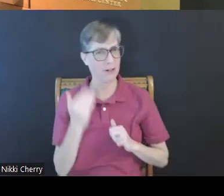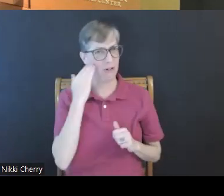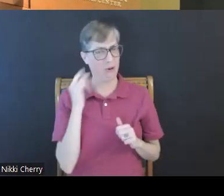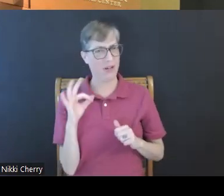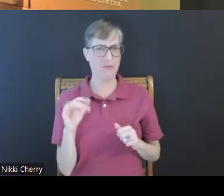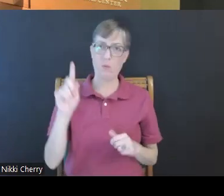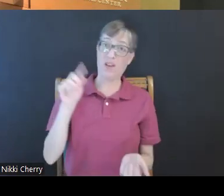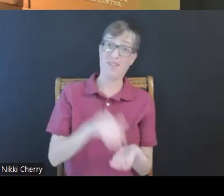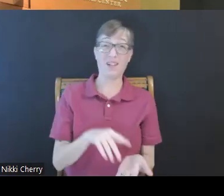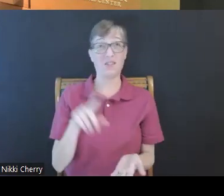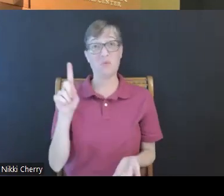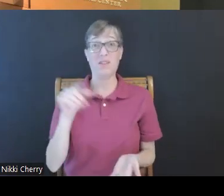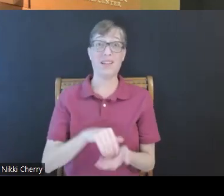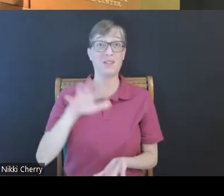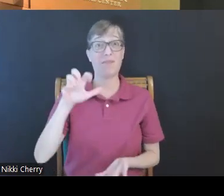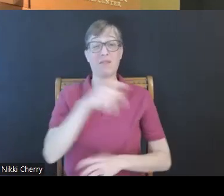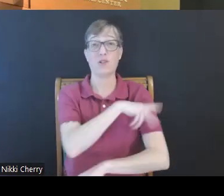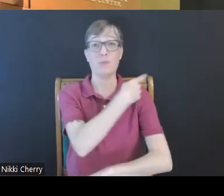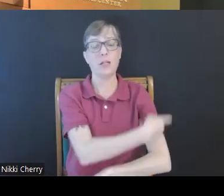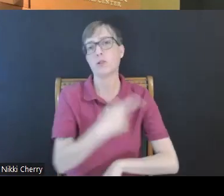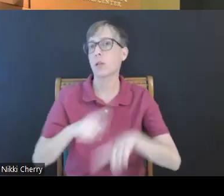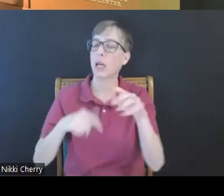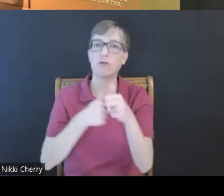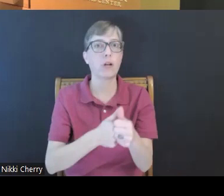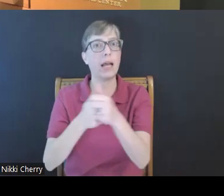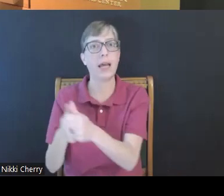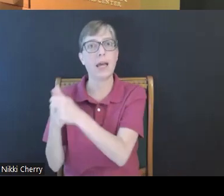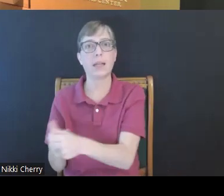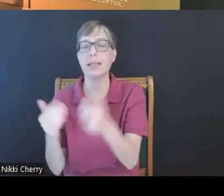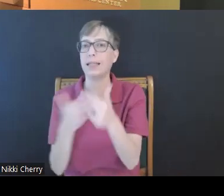track of that uh so but if you have registry tool you can pull that up just like that and then we